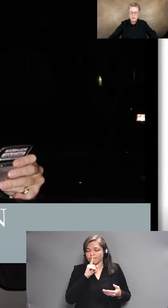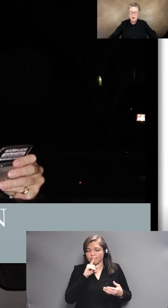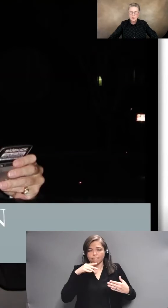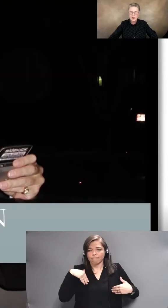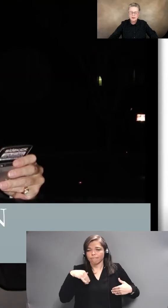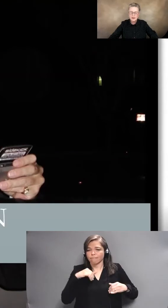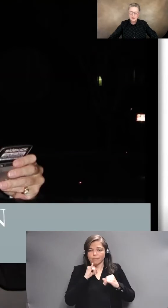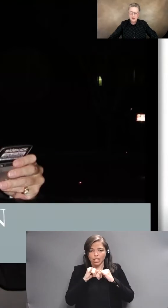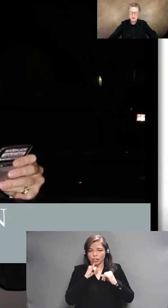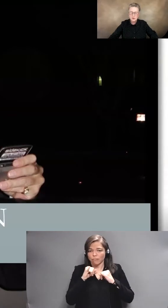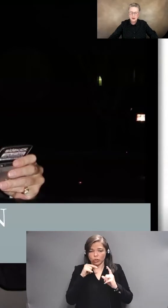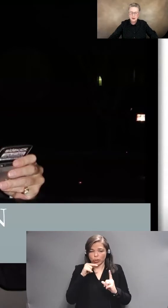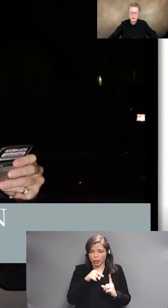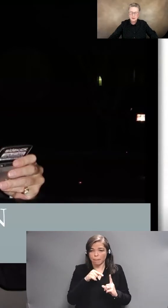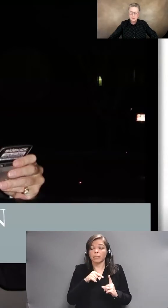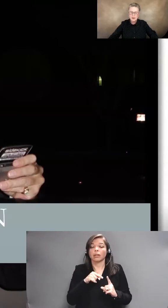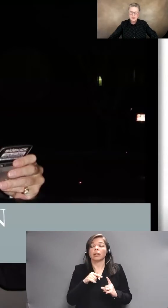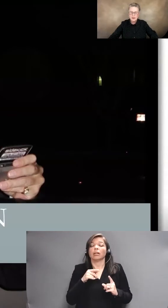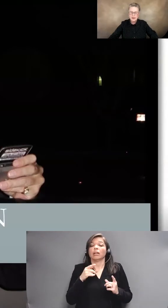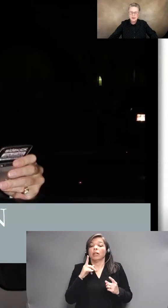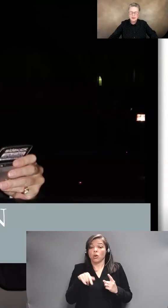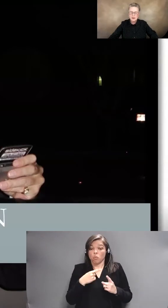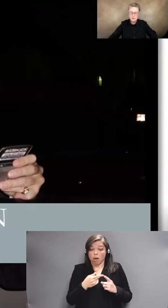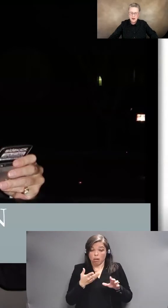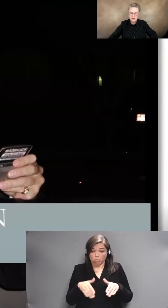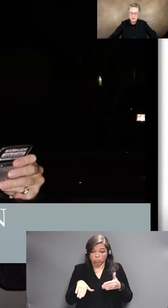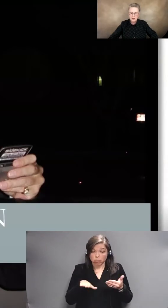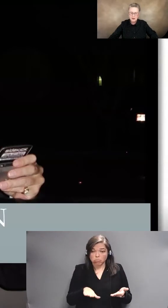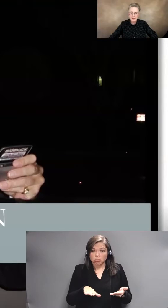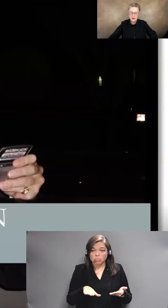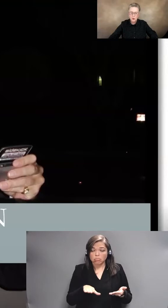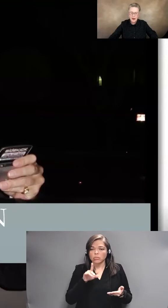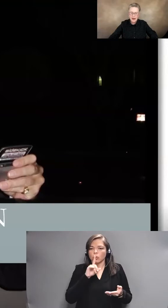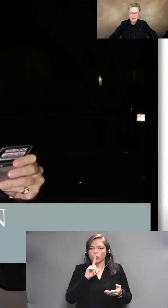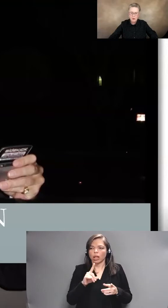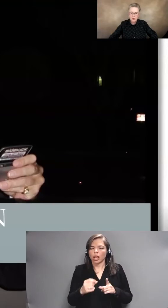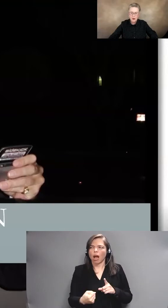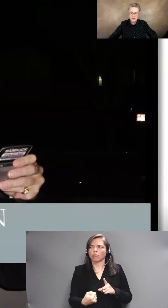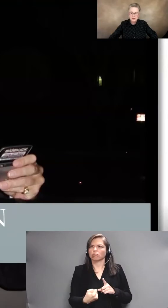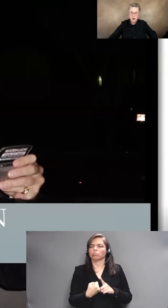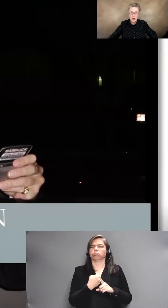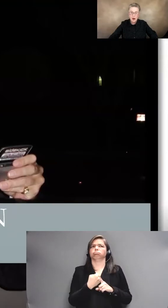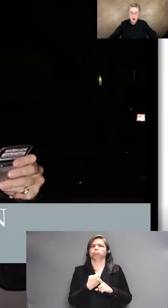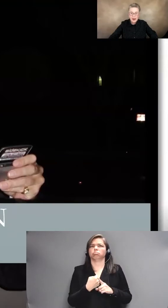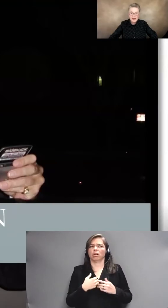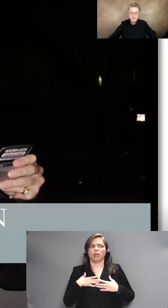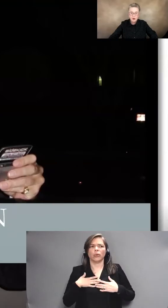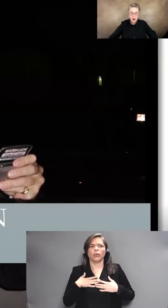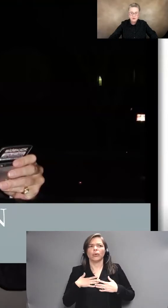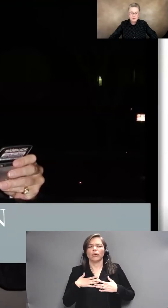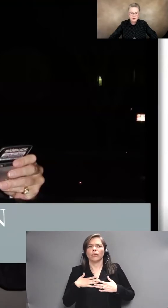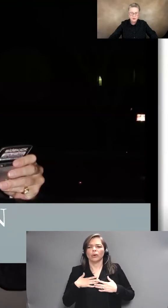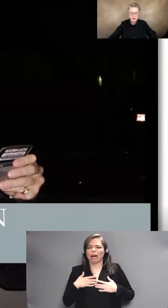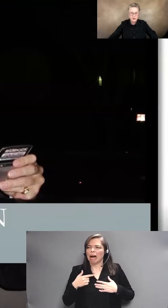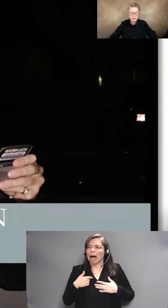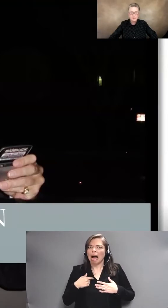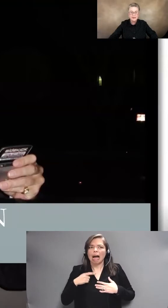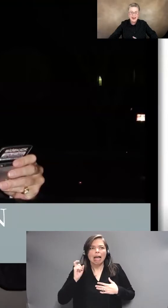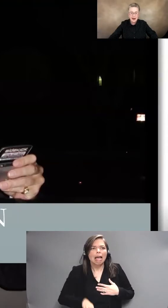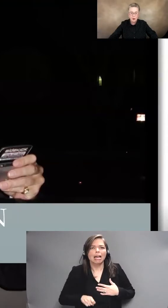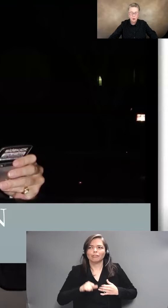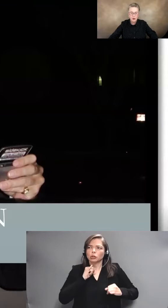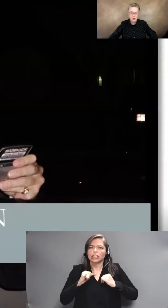but when he passed away, it impacted me in a way that was I have got to interview people now